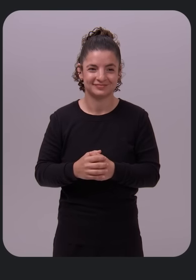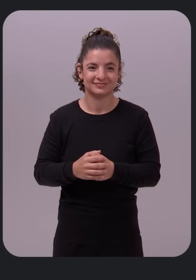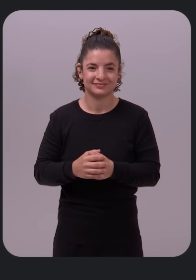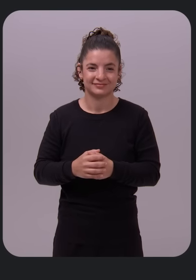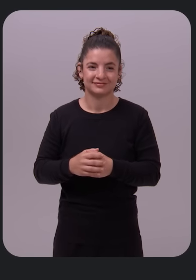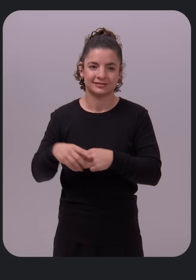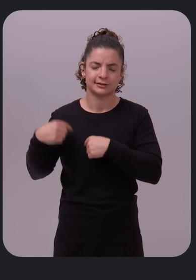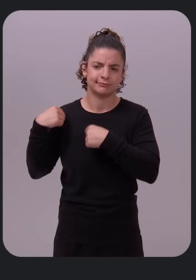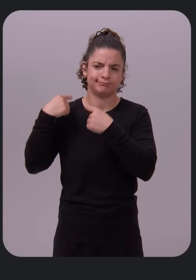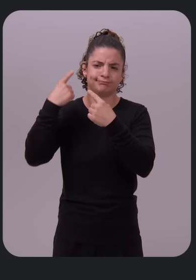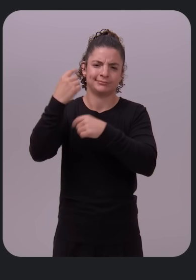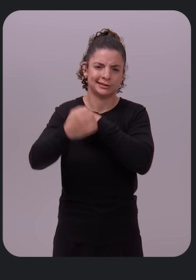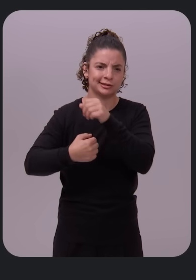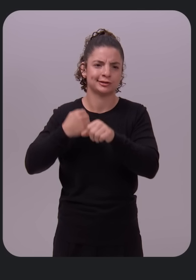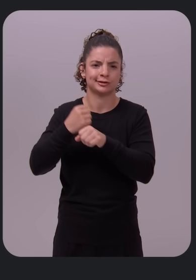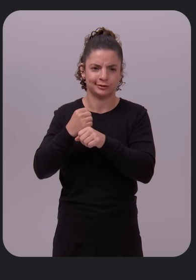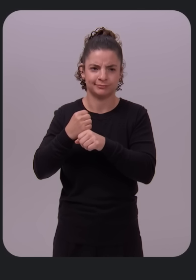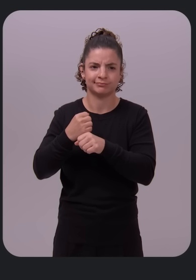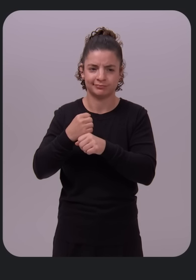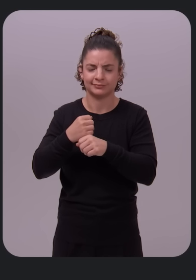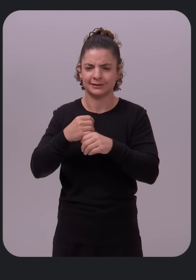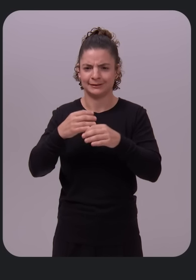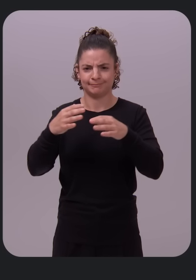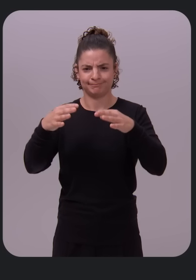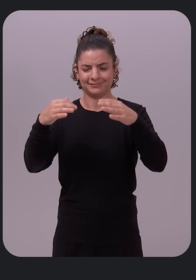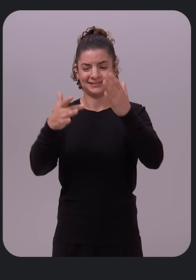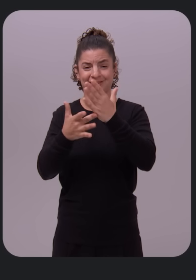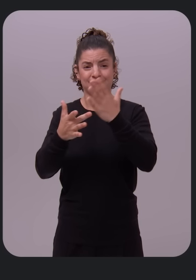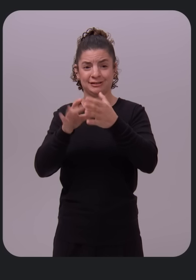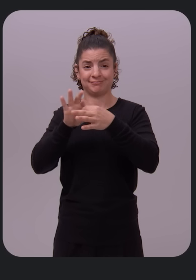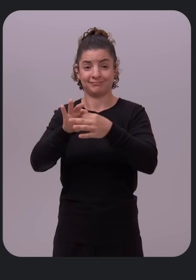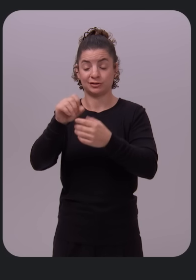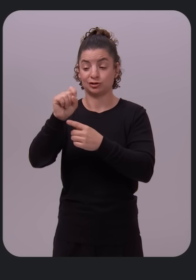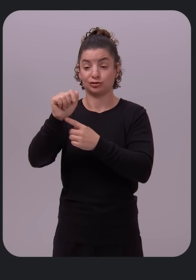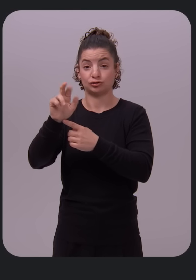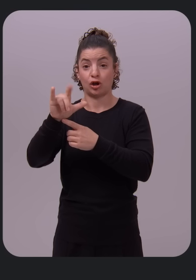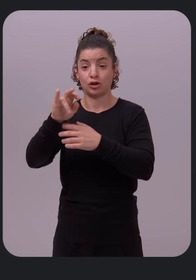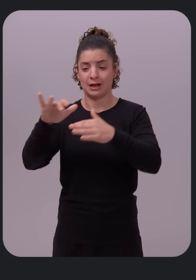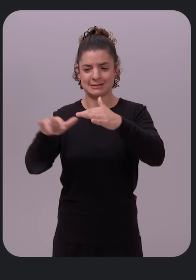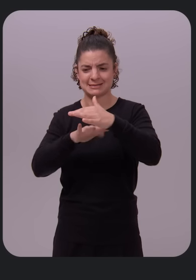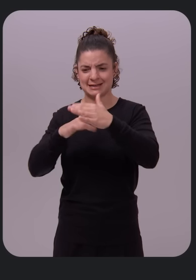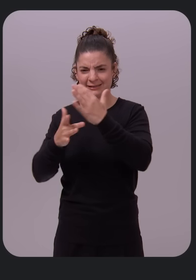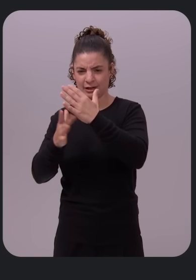Over the years, we've been bringing underlying technology from Starline into Google Meet.